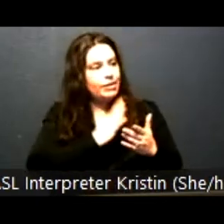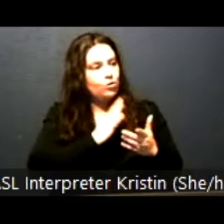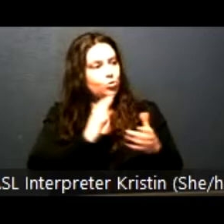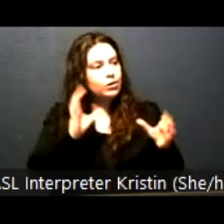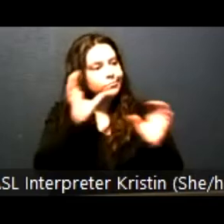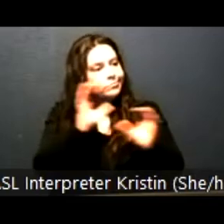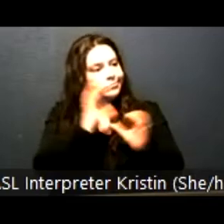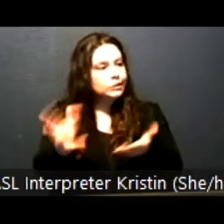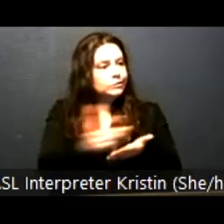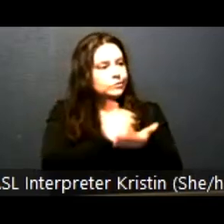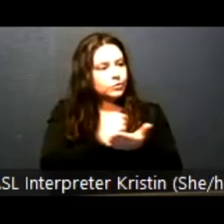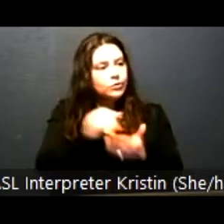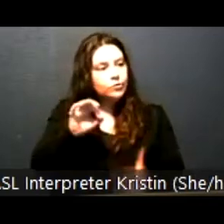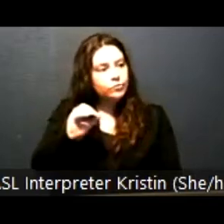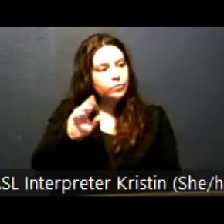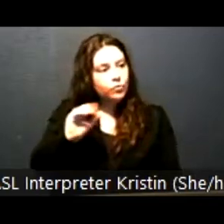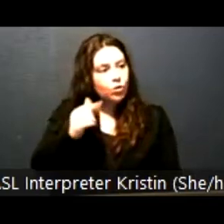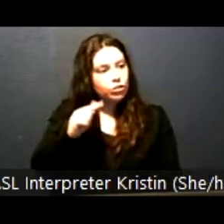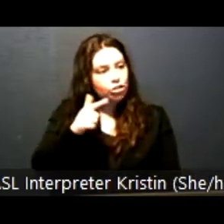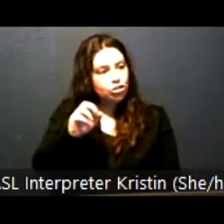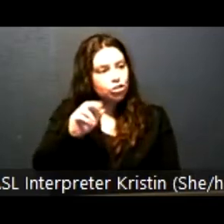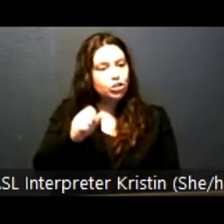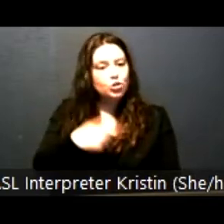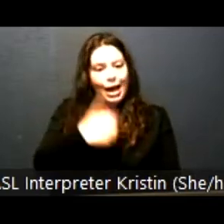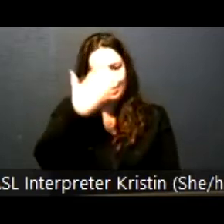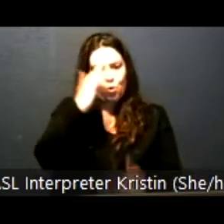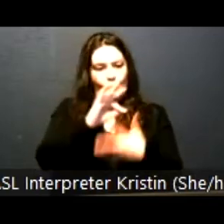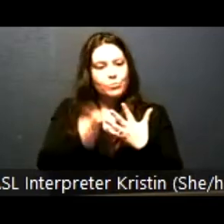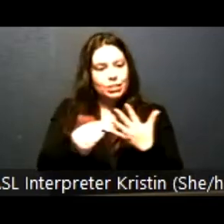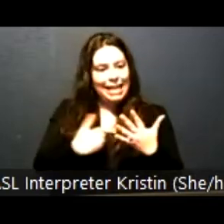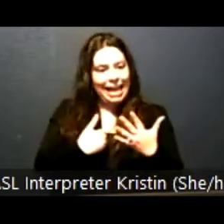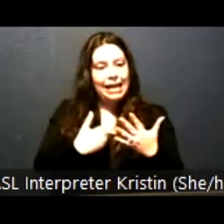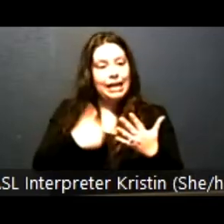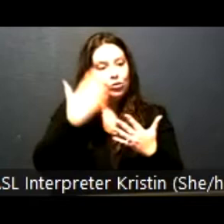it wasn't odd. It was maybe rare, um but the door didn't seem closed to me and so that's,